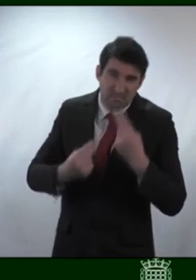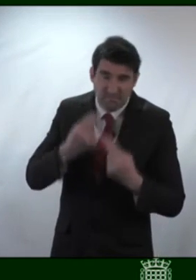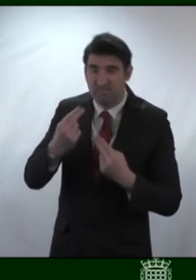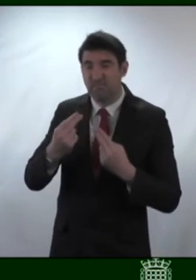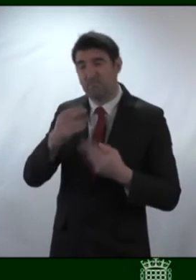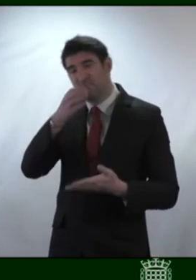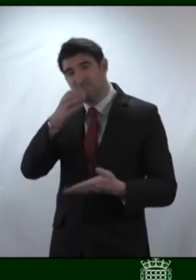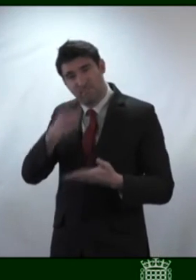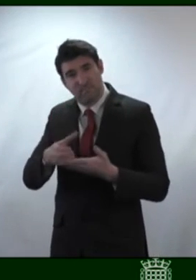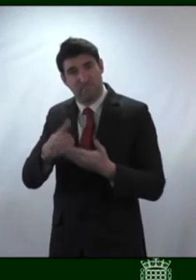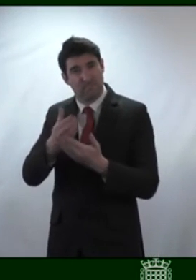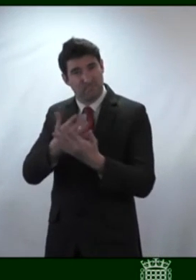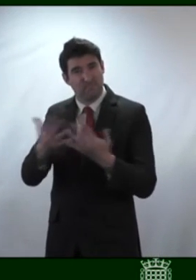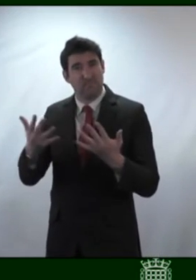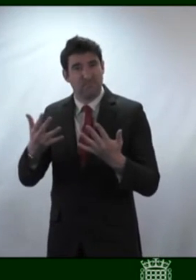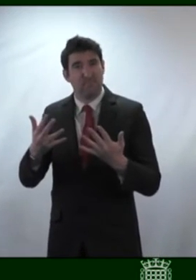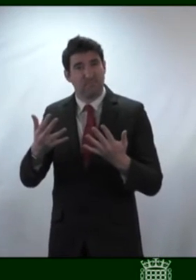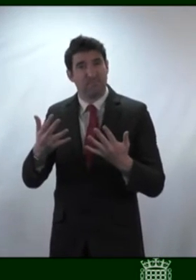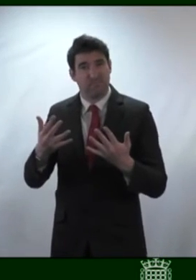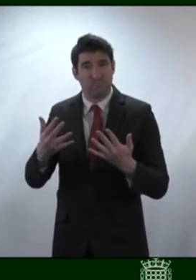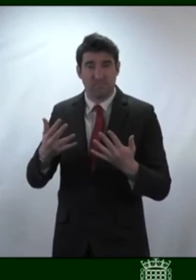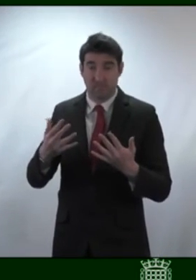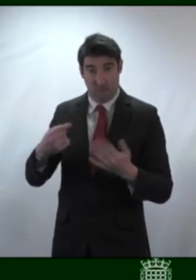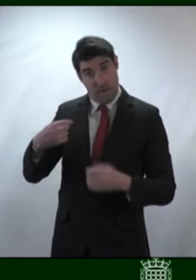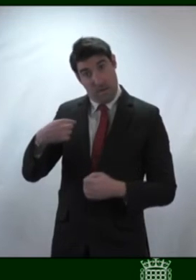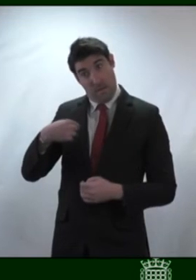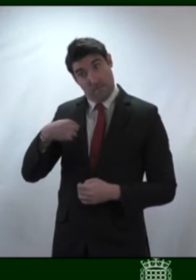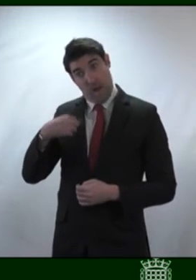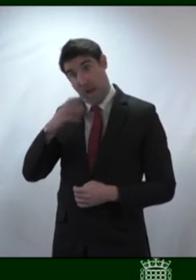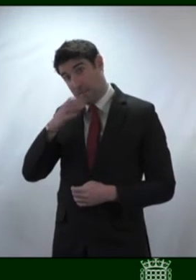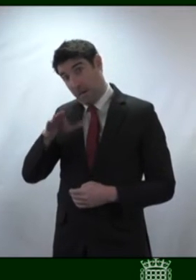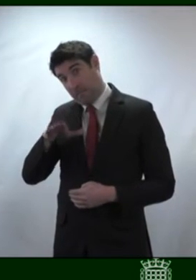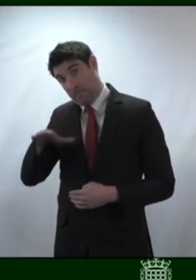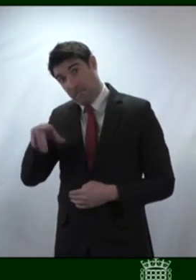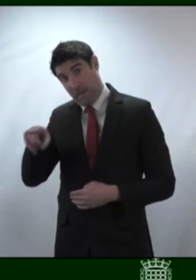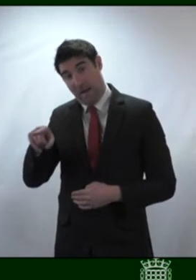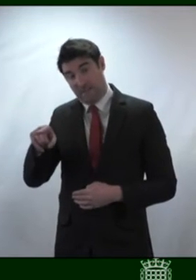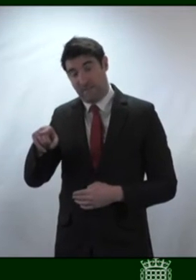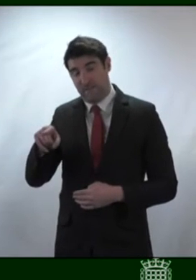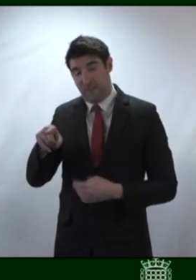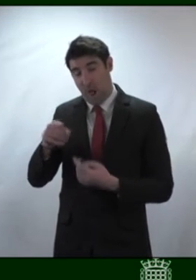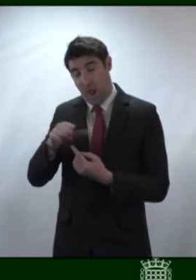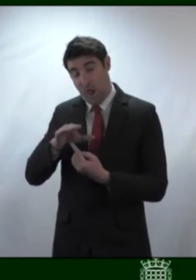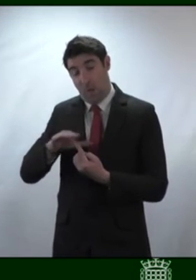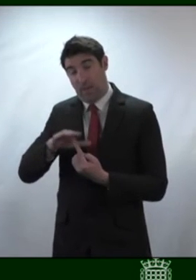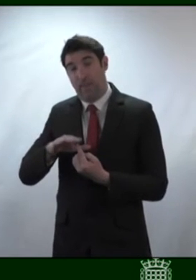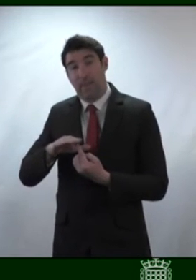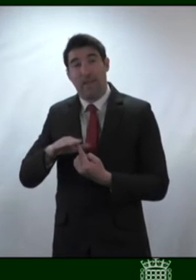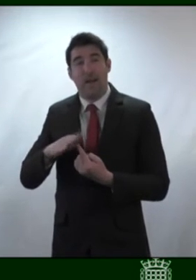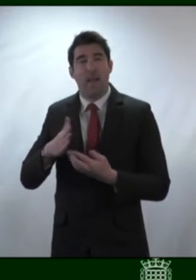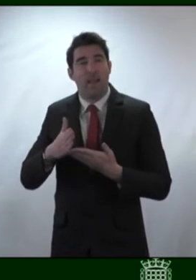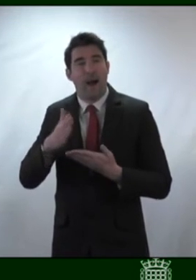a wet pub with a fine live local music tradition, has been devastated by the restrictions placed on